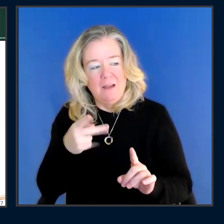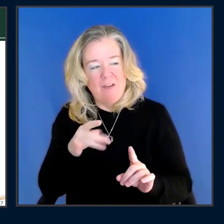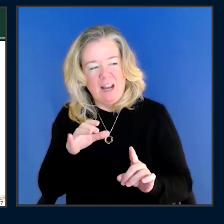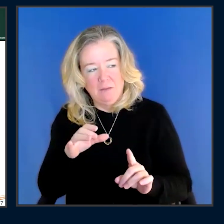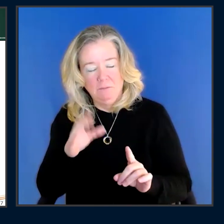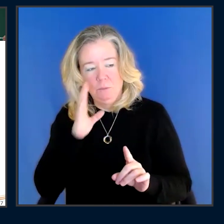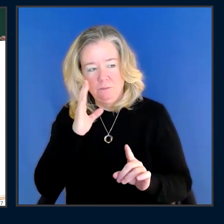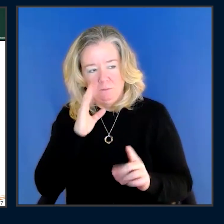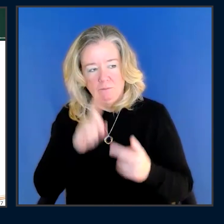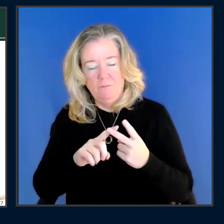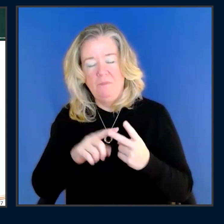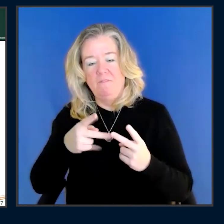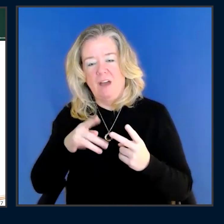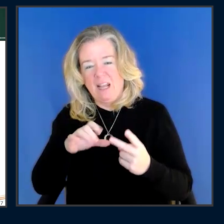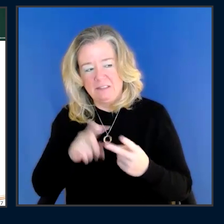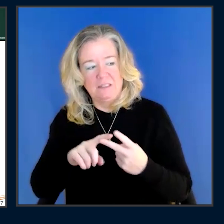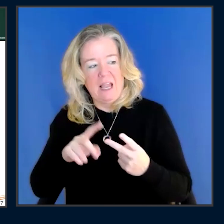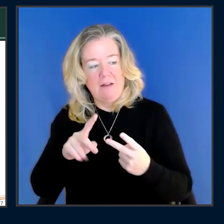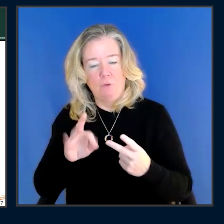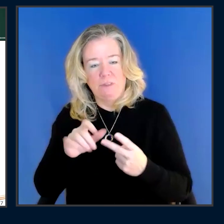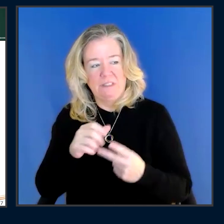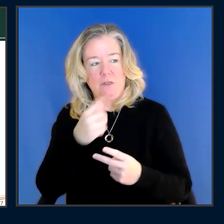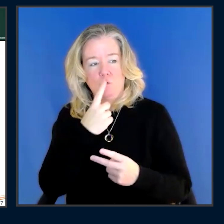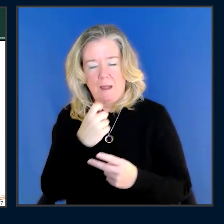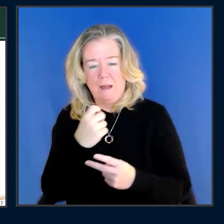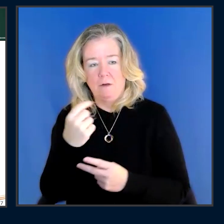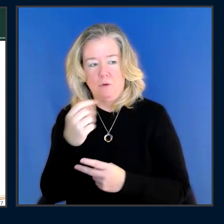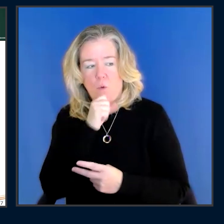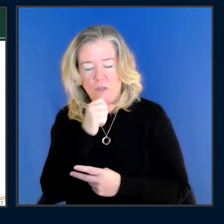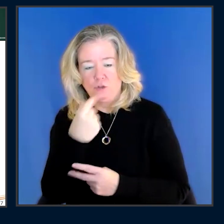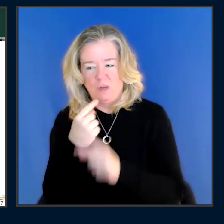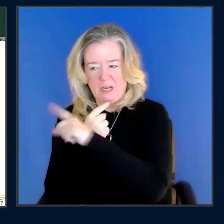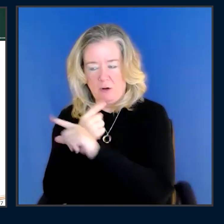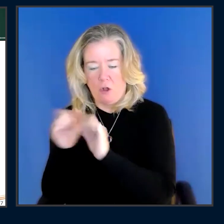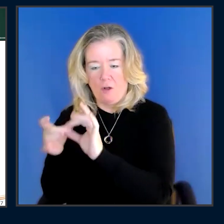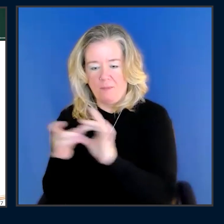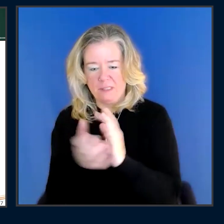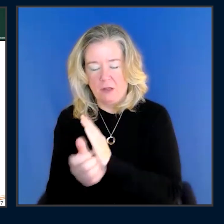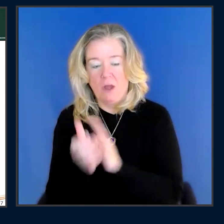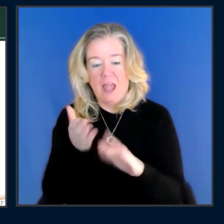phonics, and fluency are all constrained skills. That means that once children learn them,